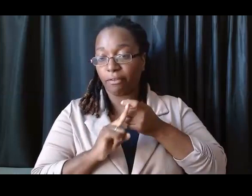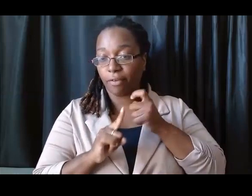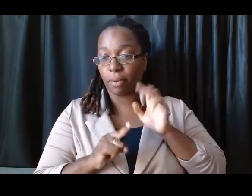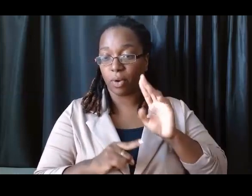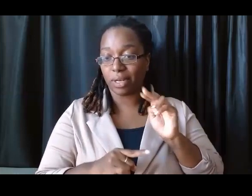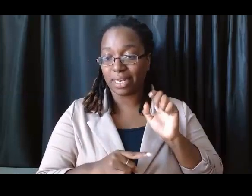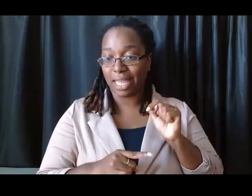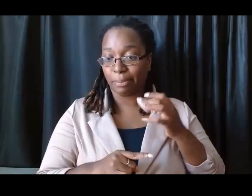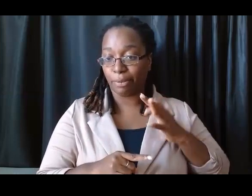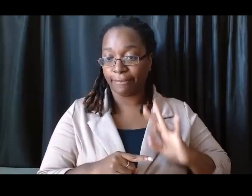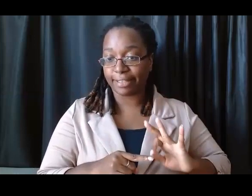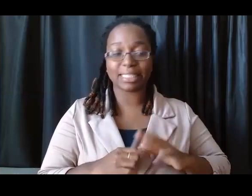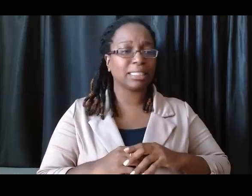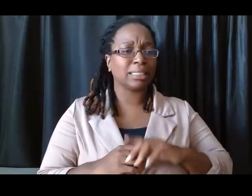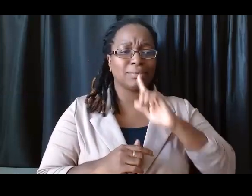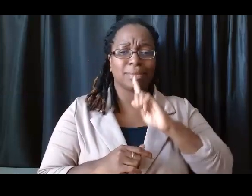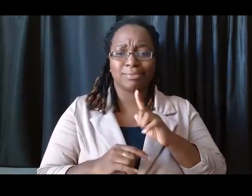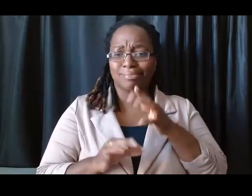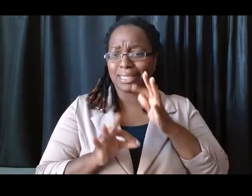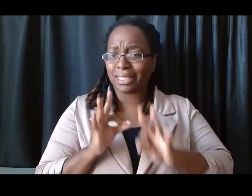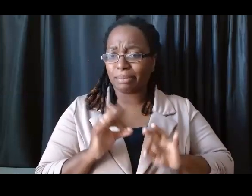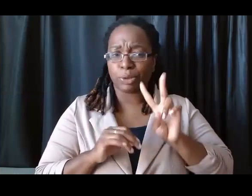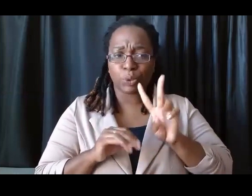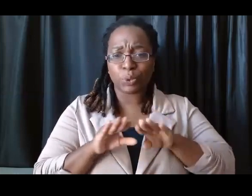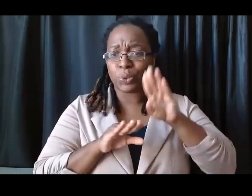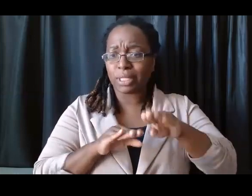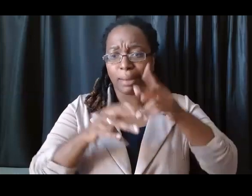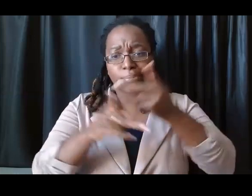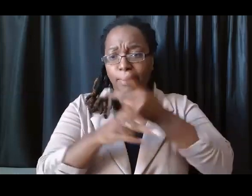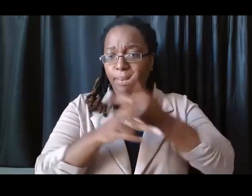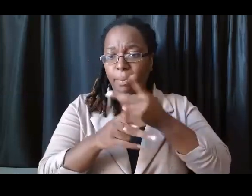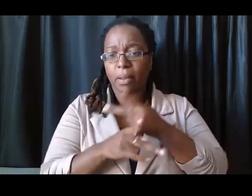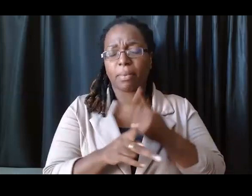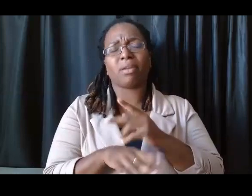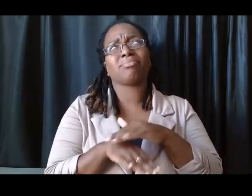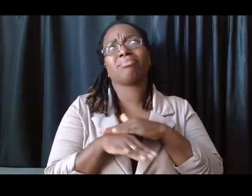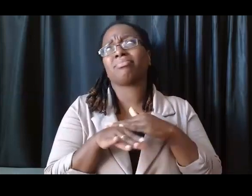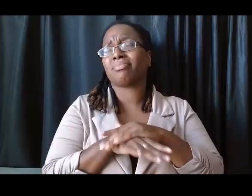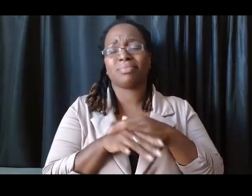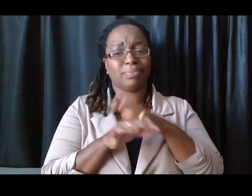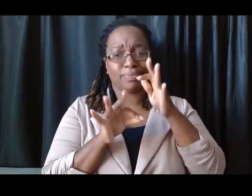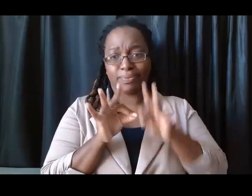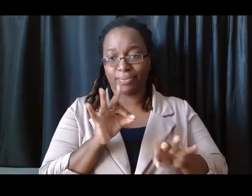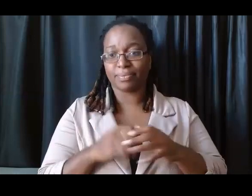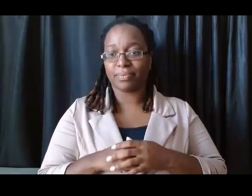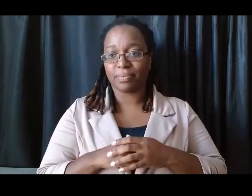And it's really just a simple two-step calculation. Simple two steps.